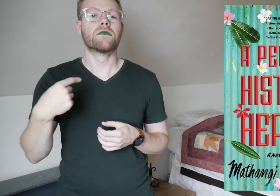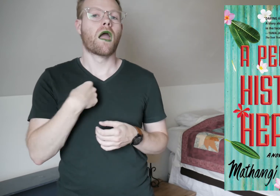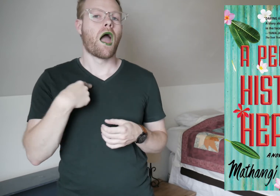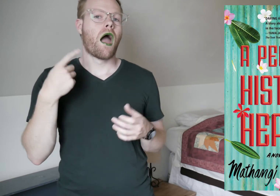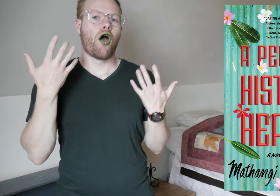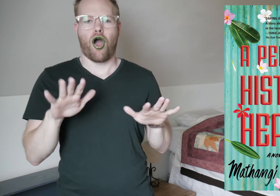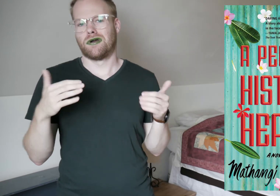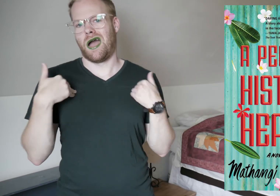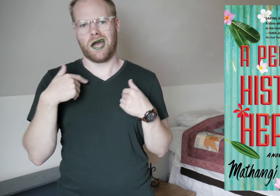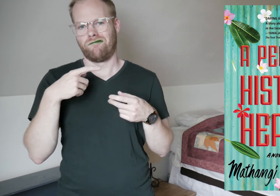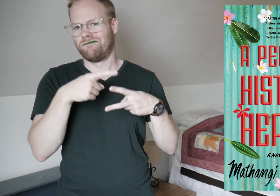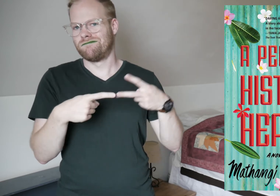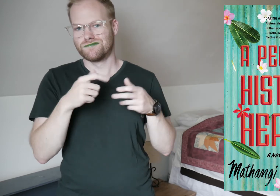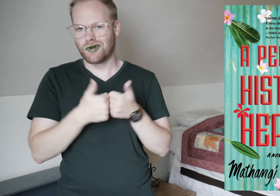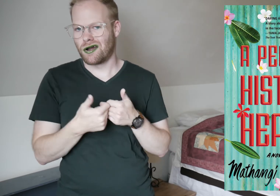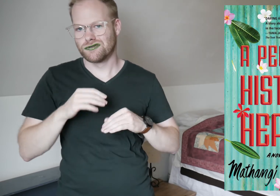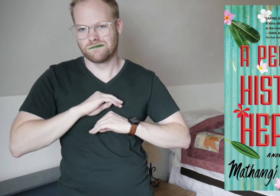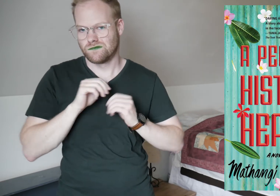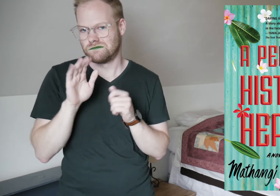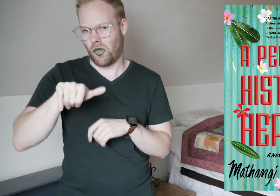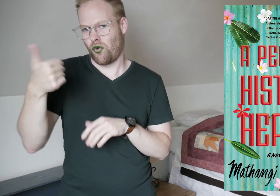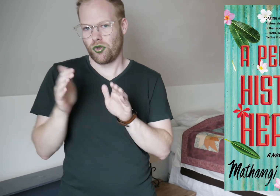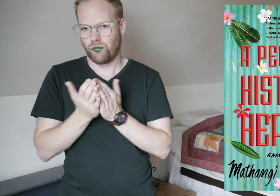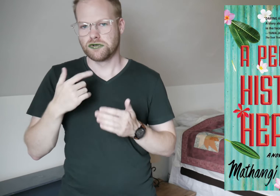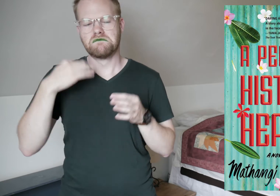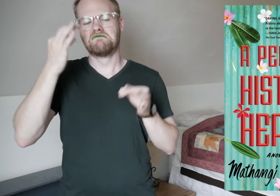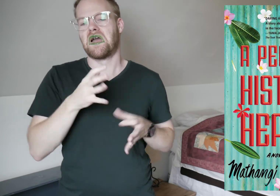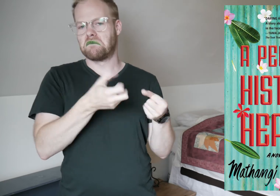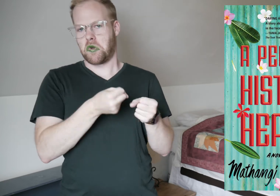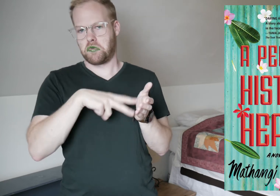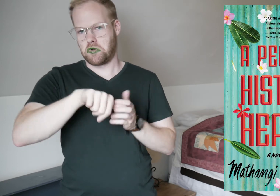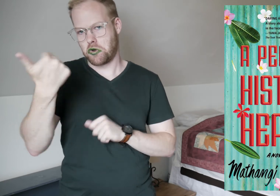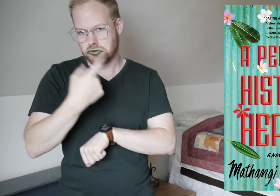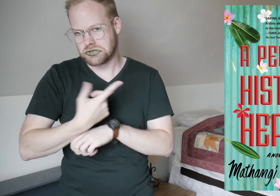I already had these challenges covered by other books, so I decided to read this another day.